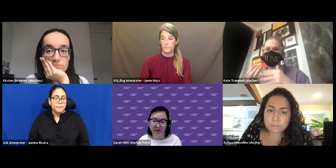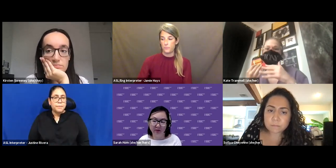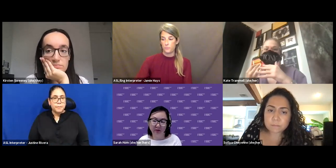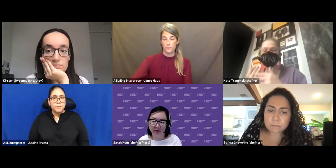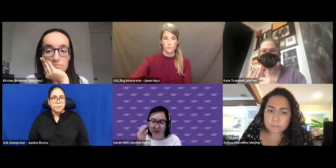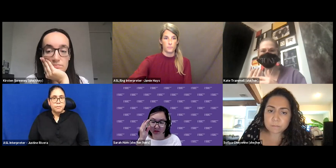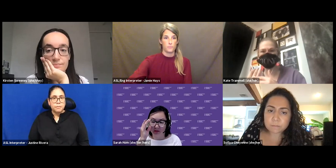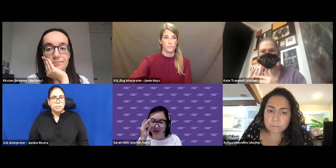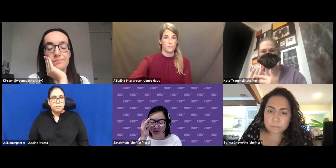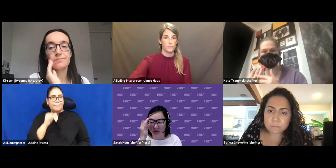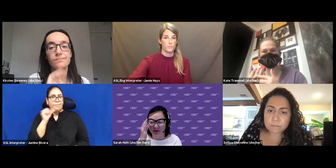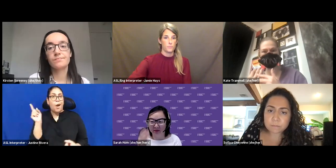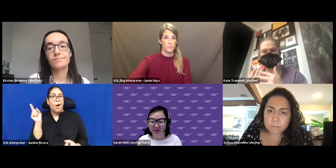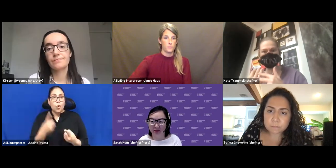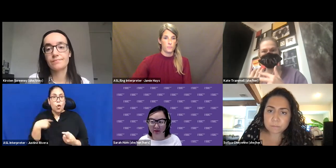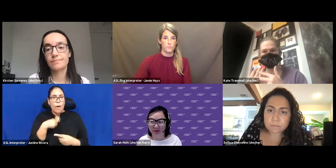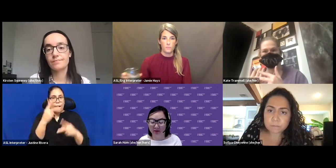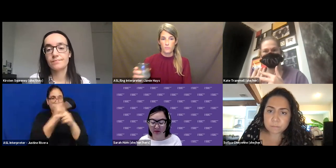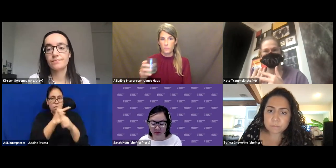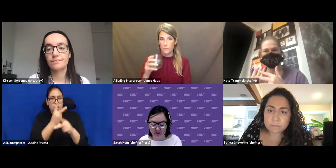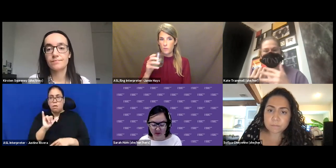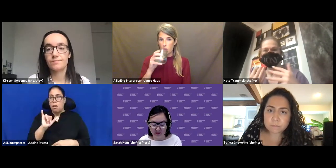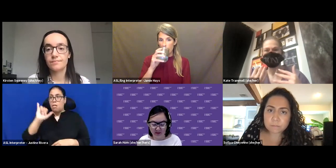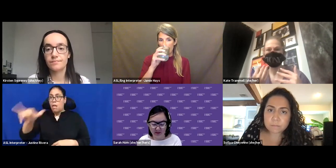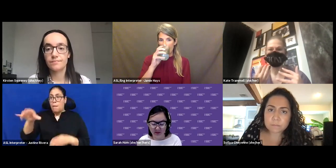needs this accommodation to do their best work is where we